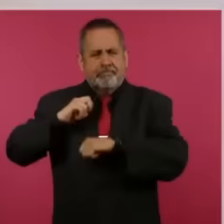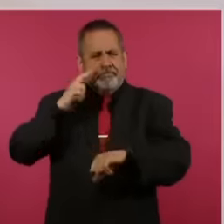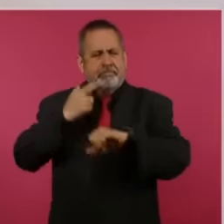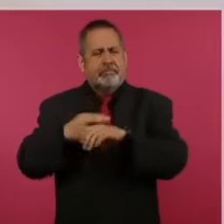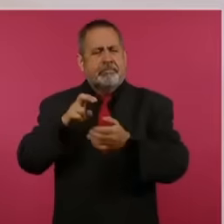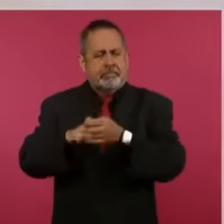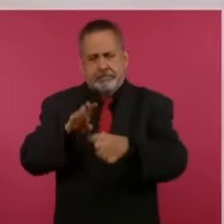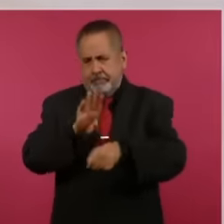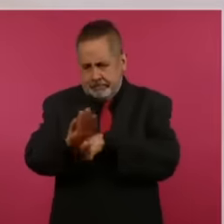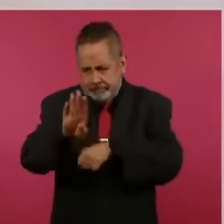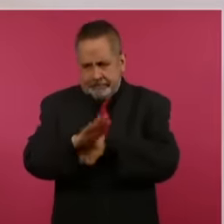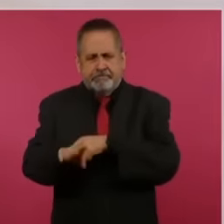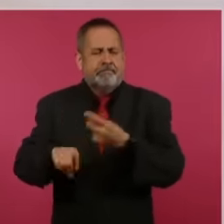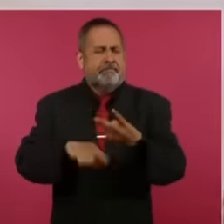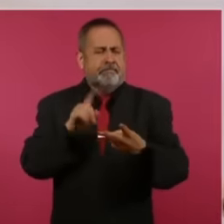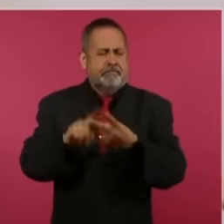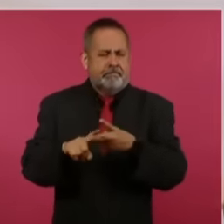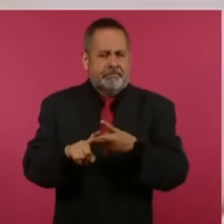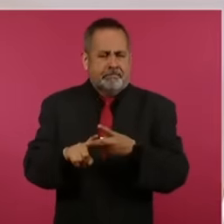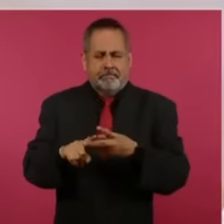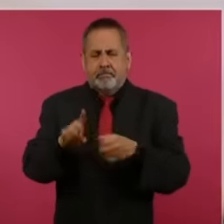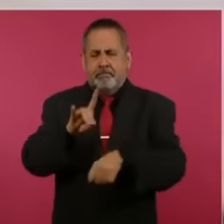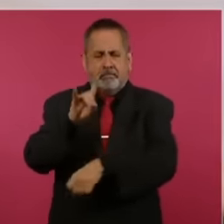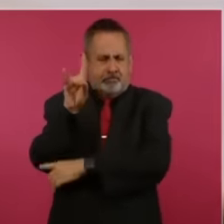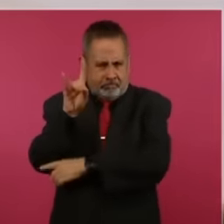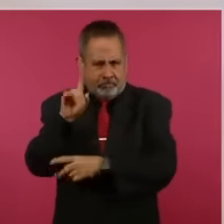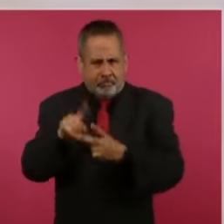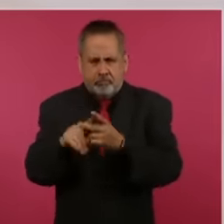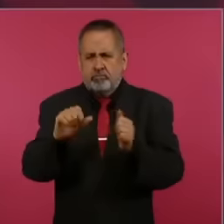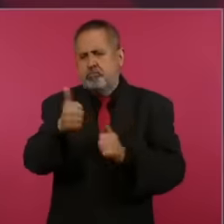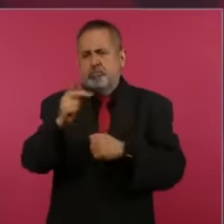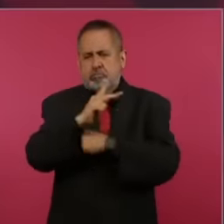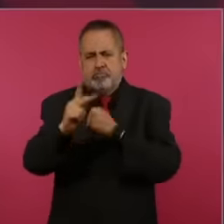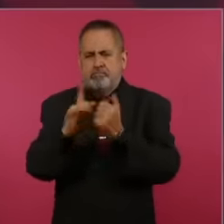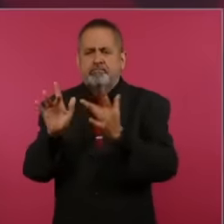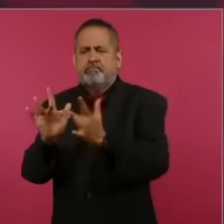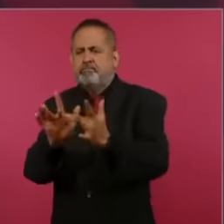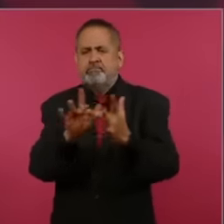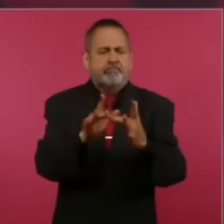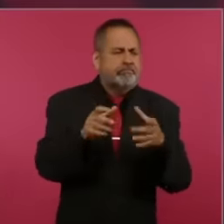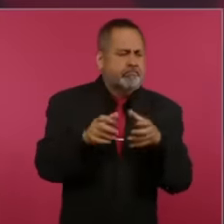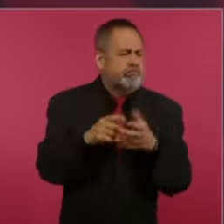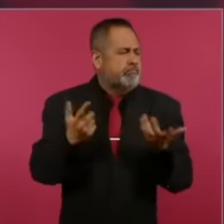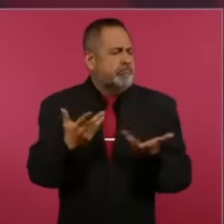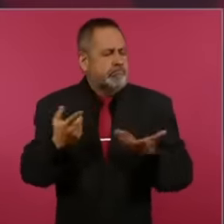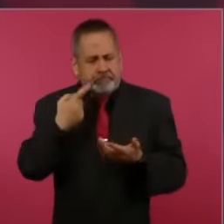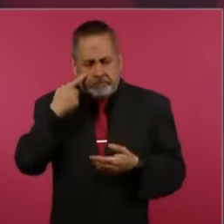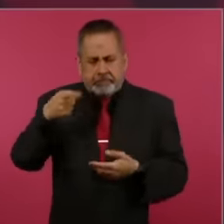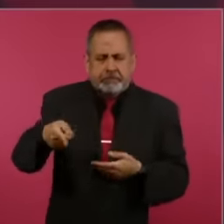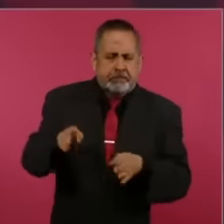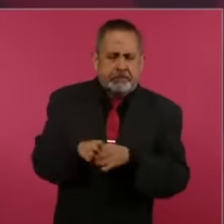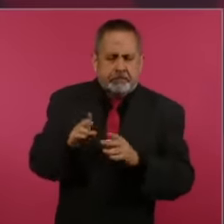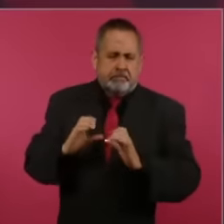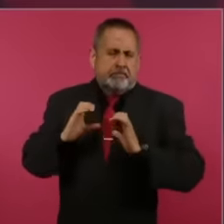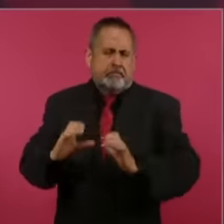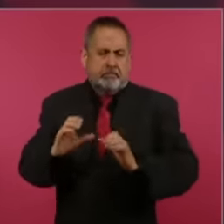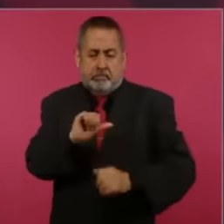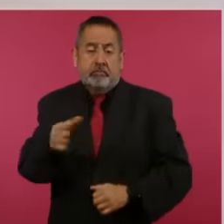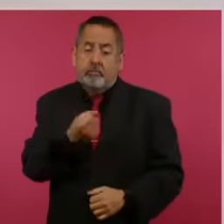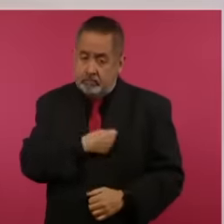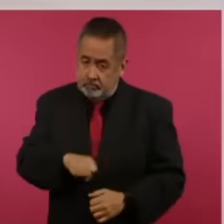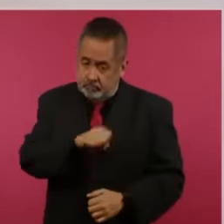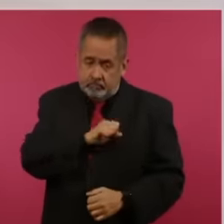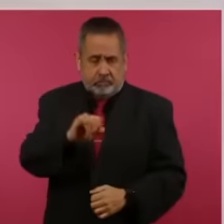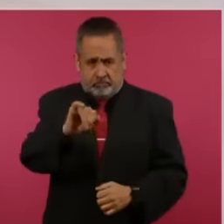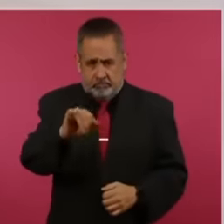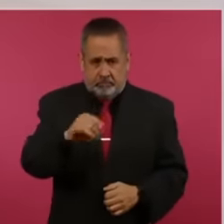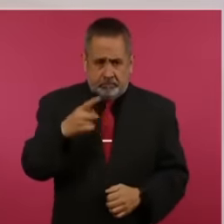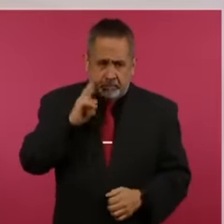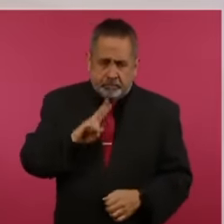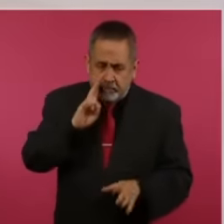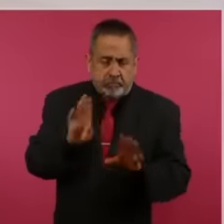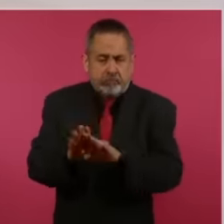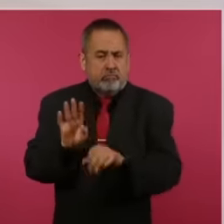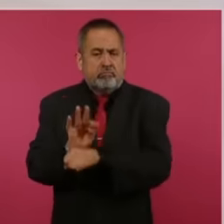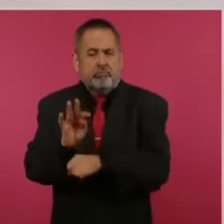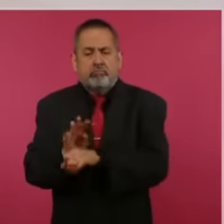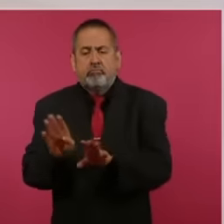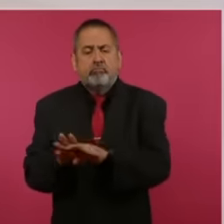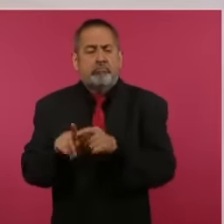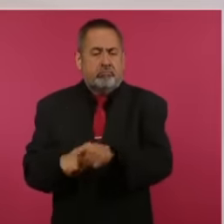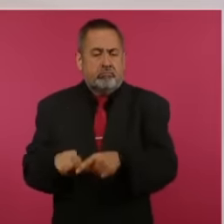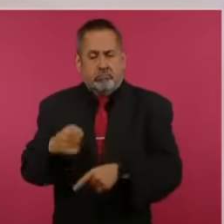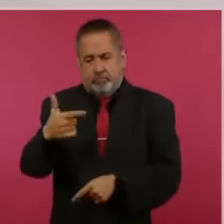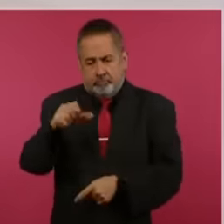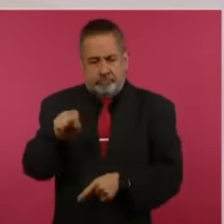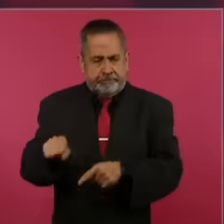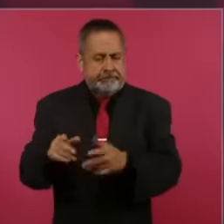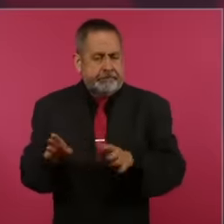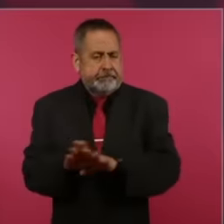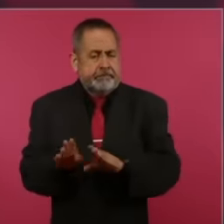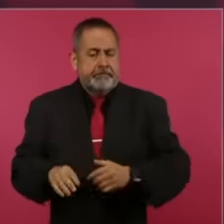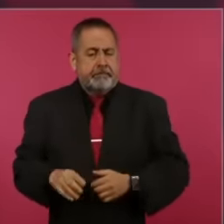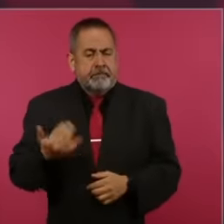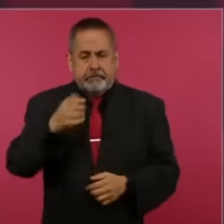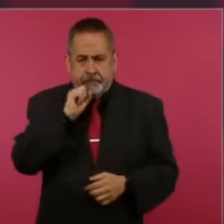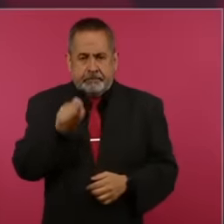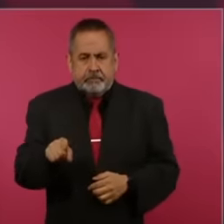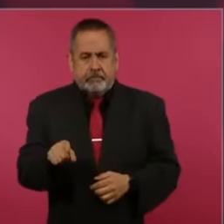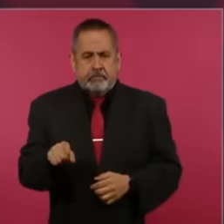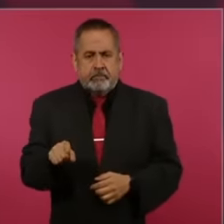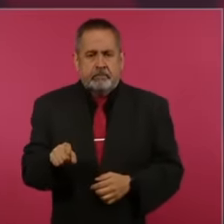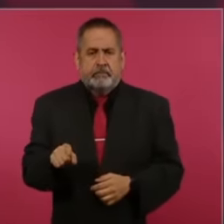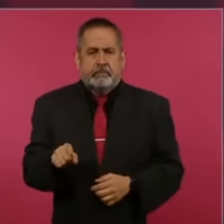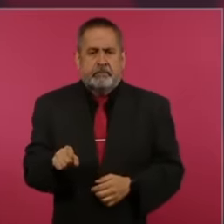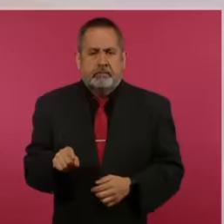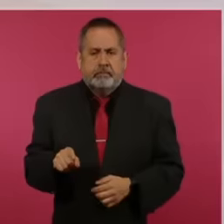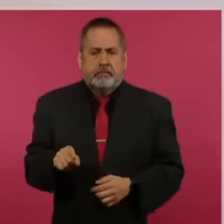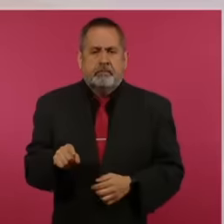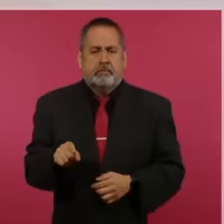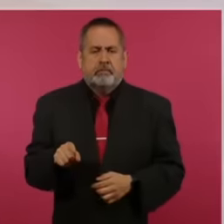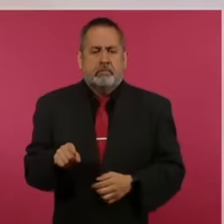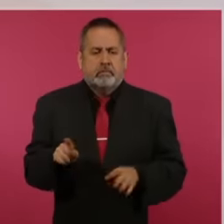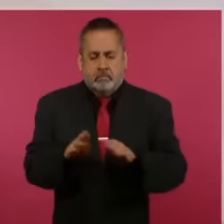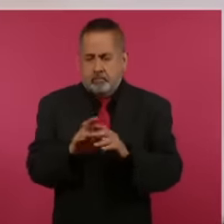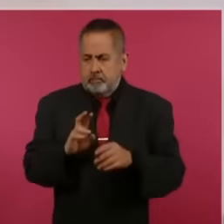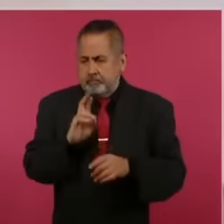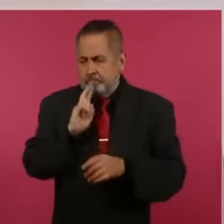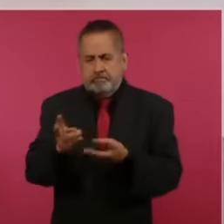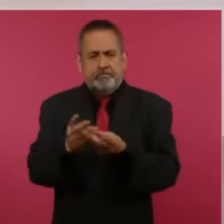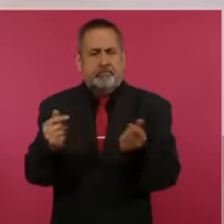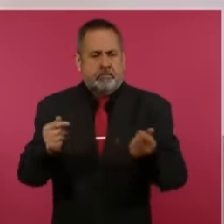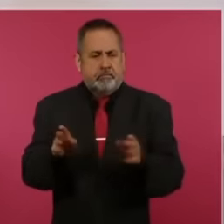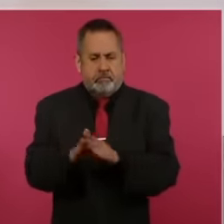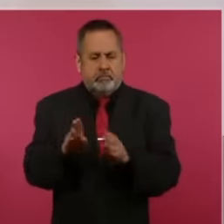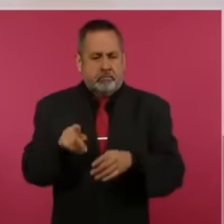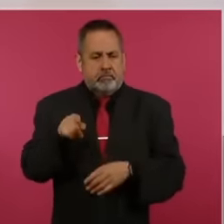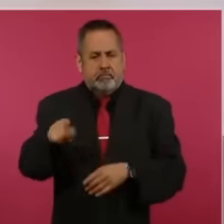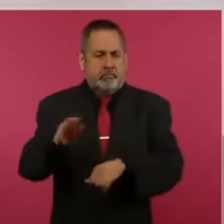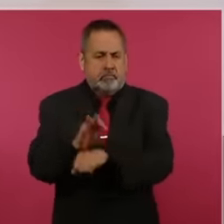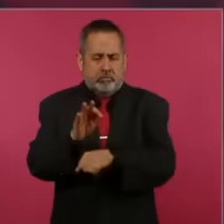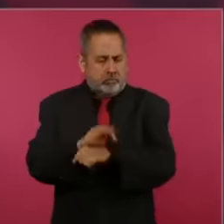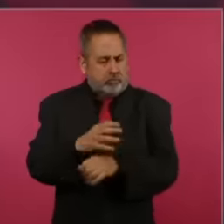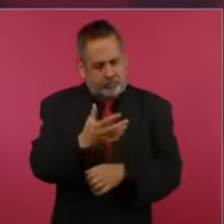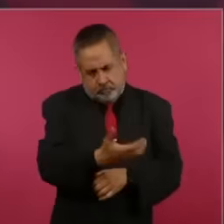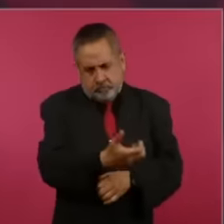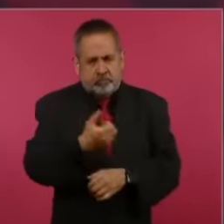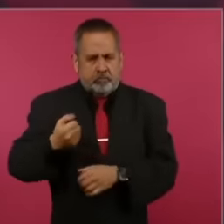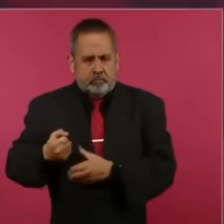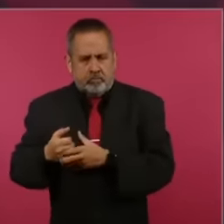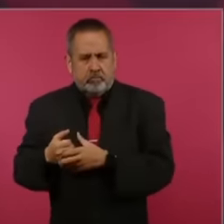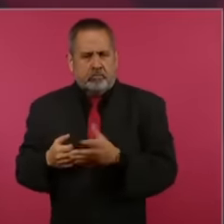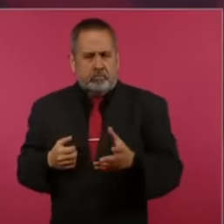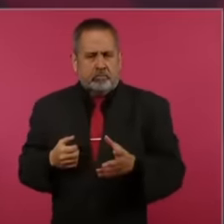Brazil, in Bolivia, with other countries to take care of Glas's health and resolve his protection of his right